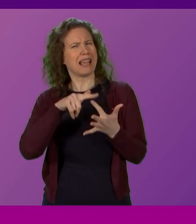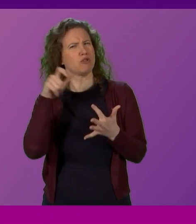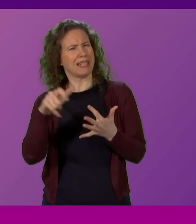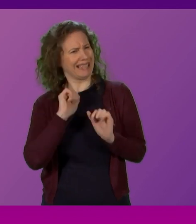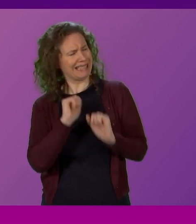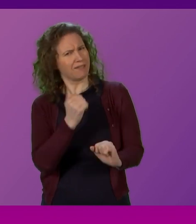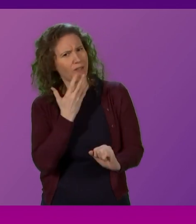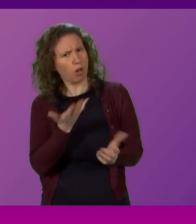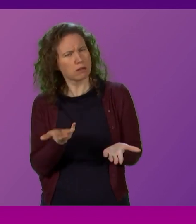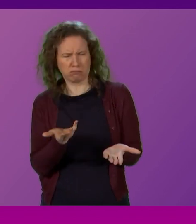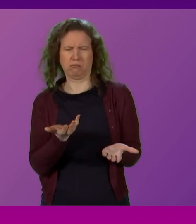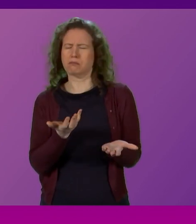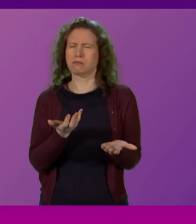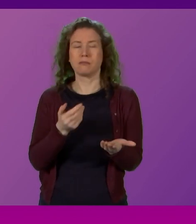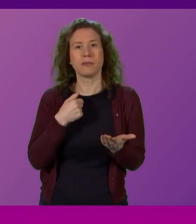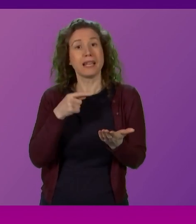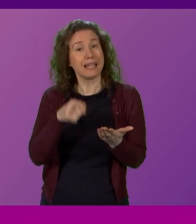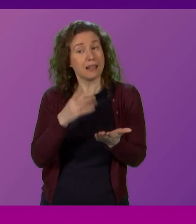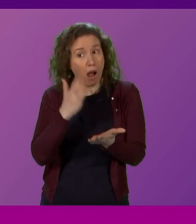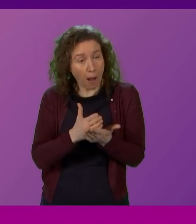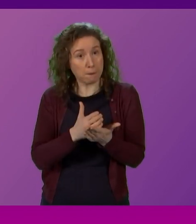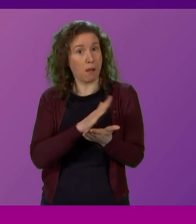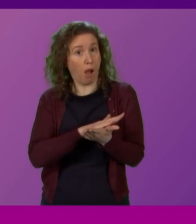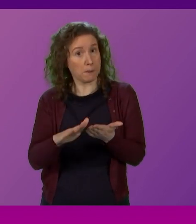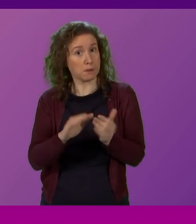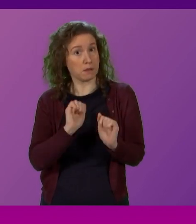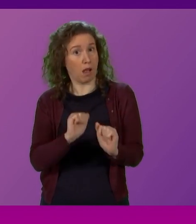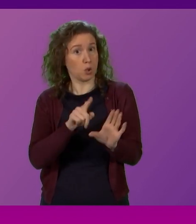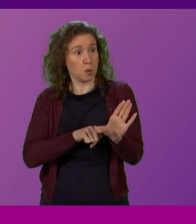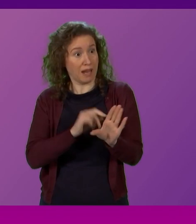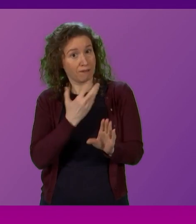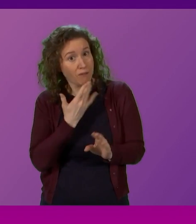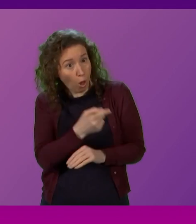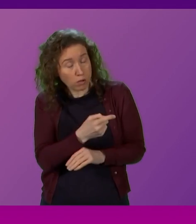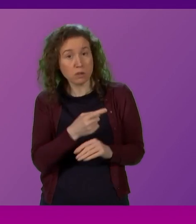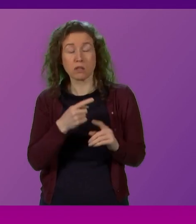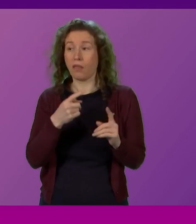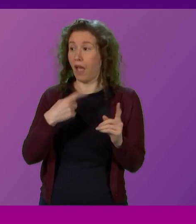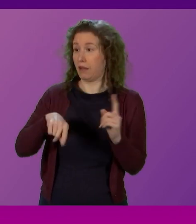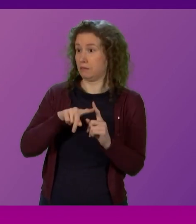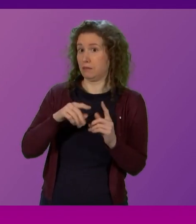Is it, for example, the fault of Humza Yousaf that the kind of action that NHS Greater Glasgow